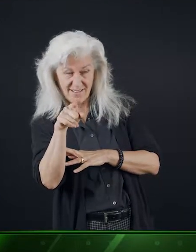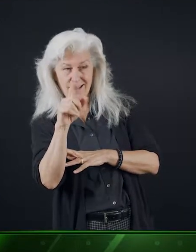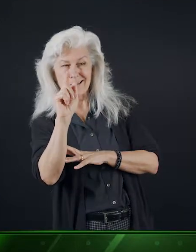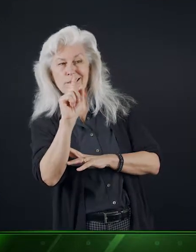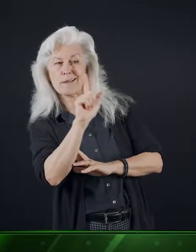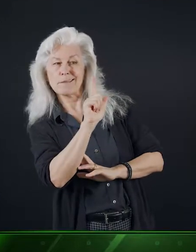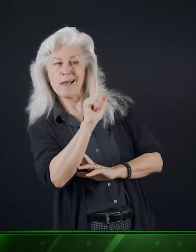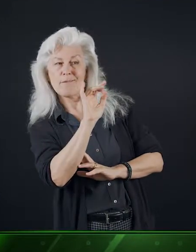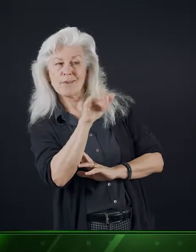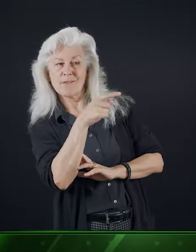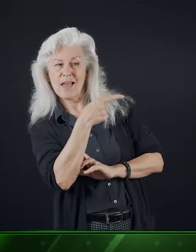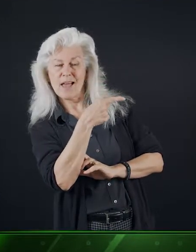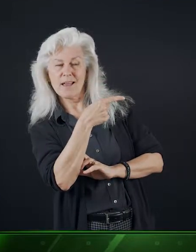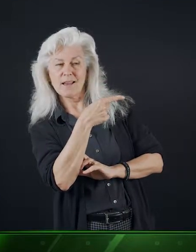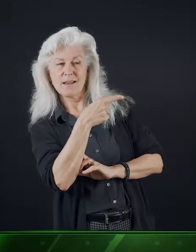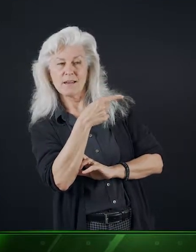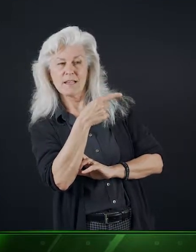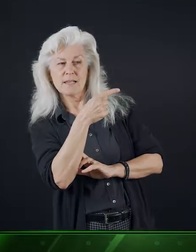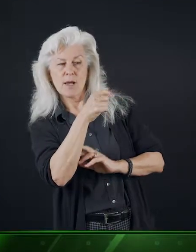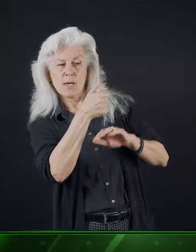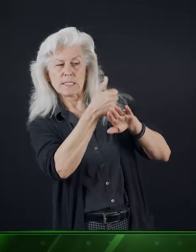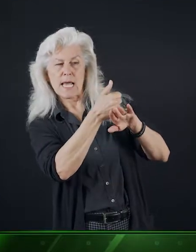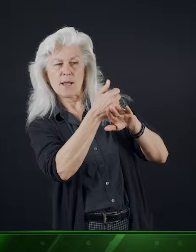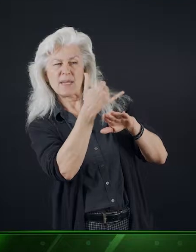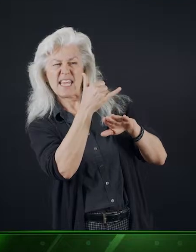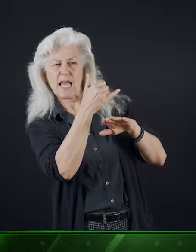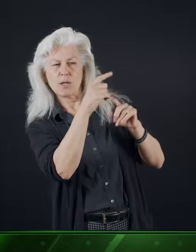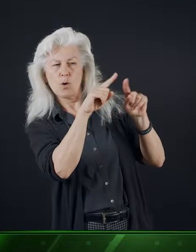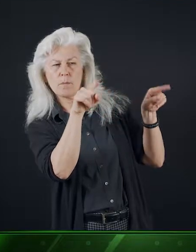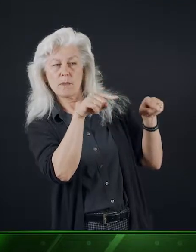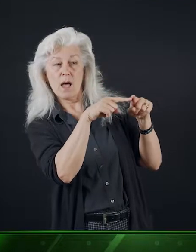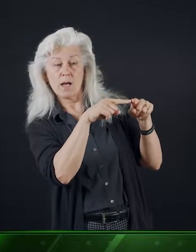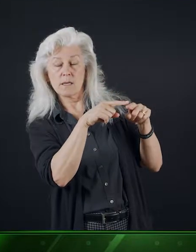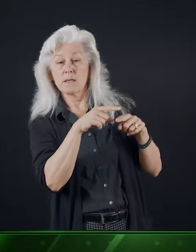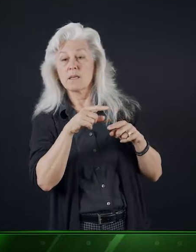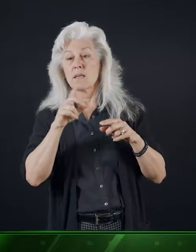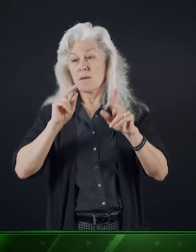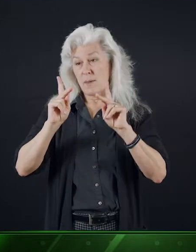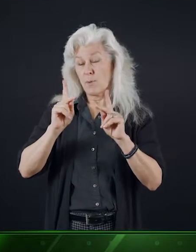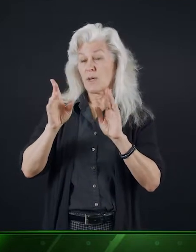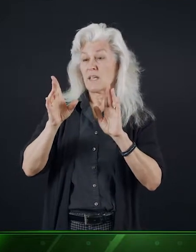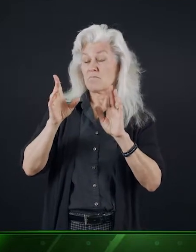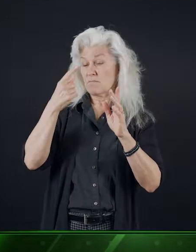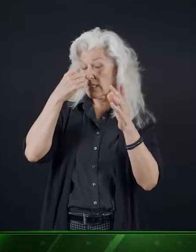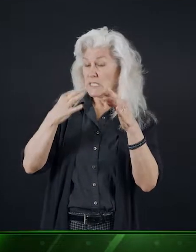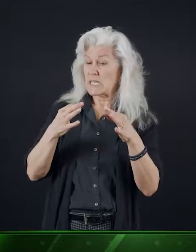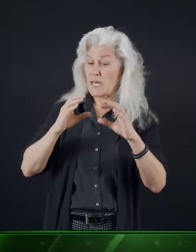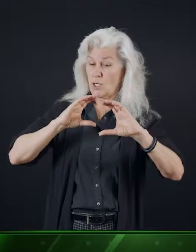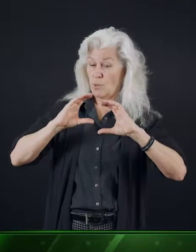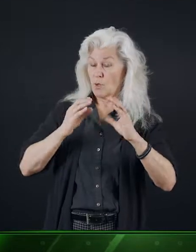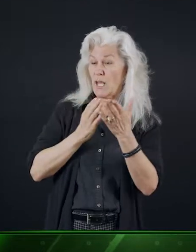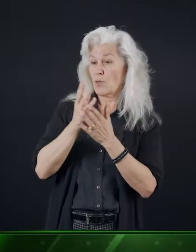to the left of that one, put a yellow block. They can choose to communicate through the text feature,